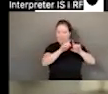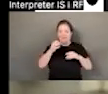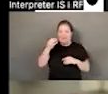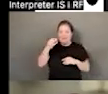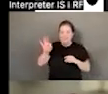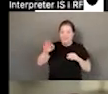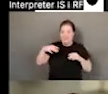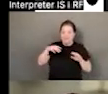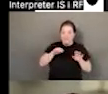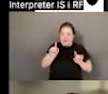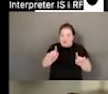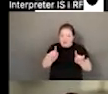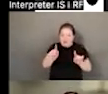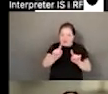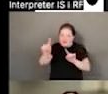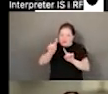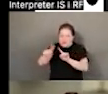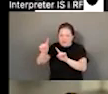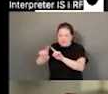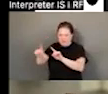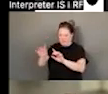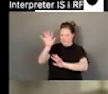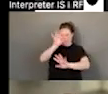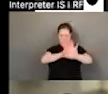of the service to another, it causes confusion and it makes it